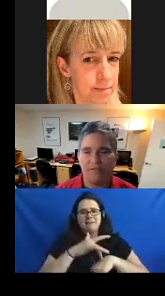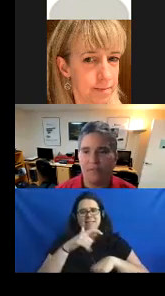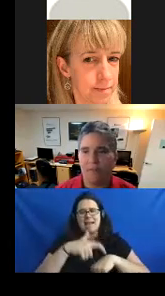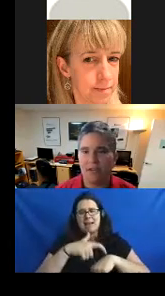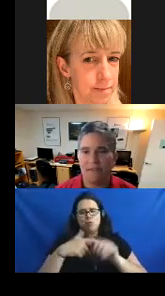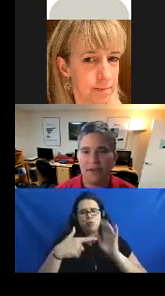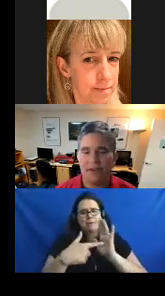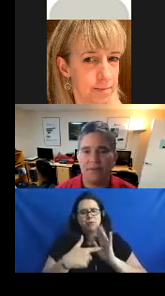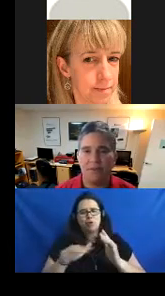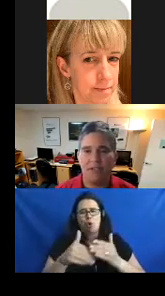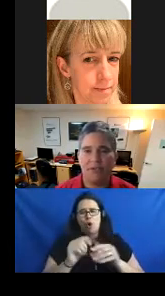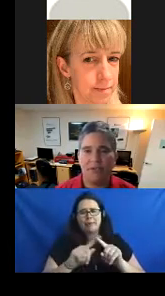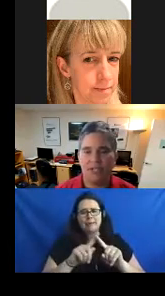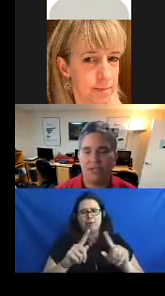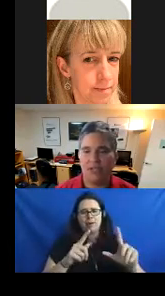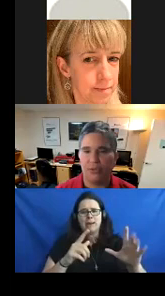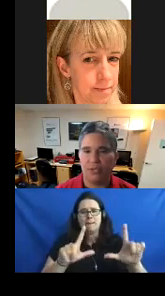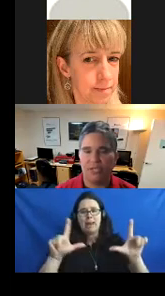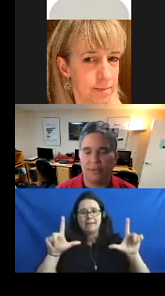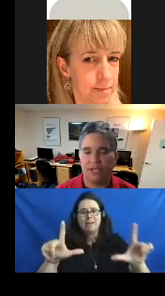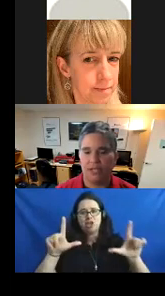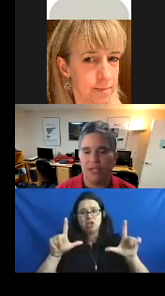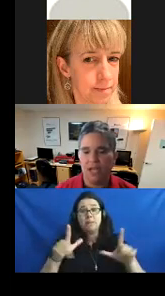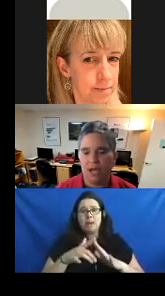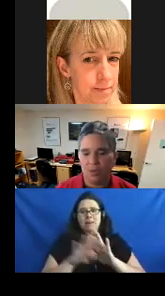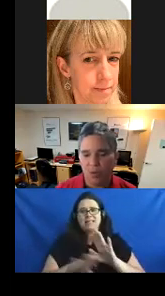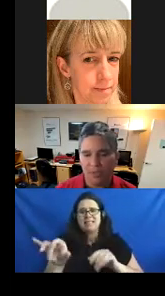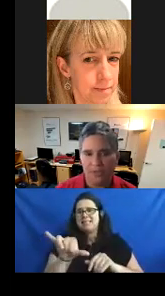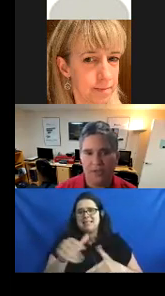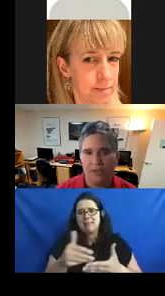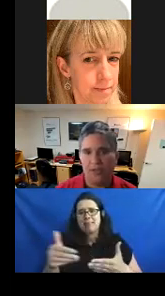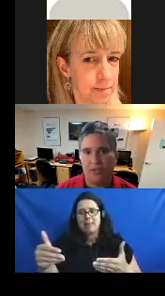MAGNIFIERS, BUT THEY ARE ESSENTIALLY DOING THE SAME THING.